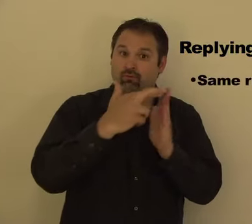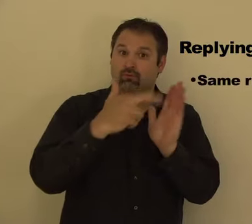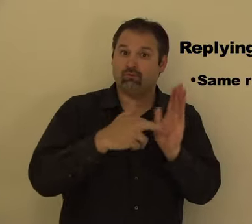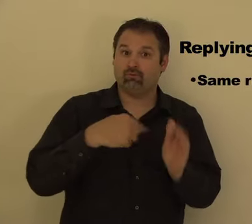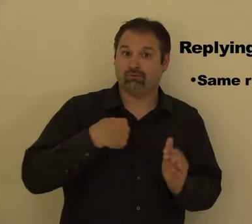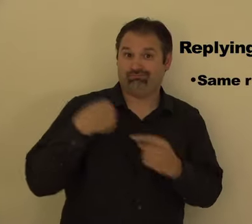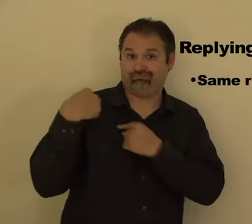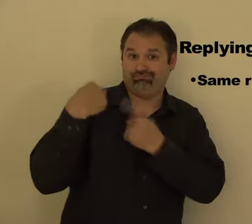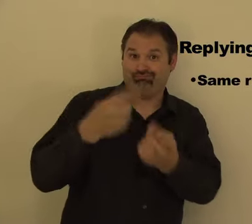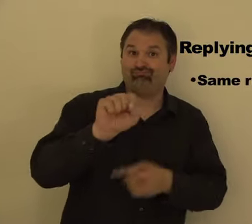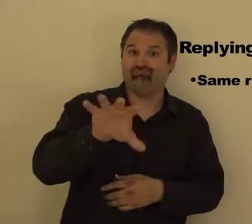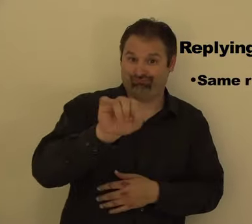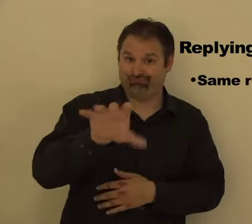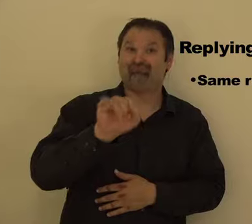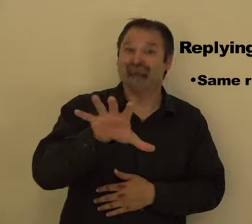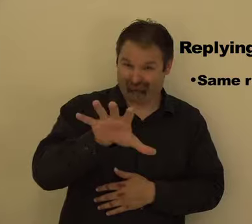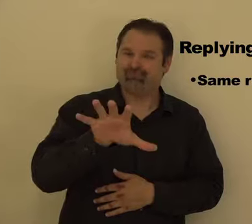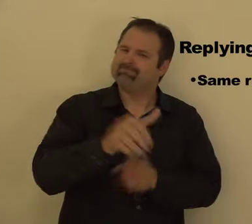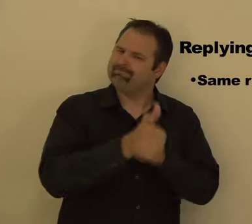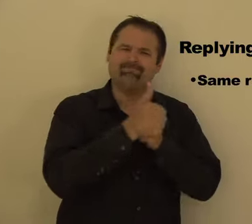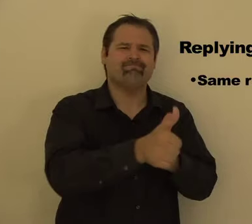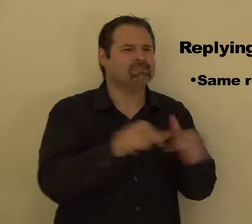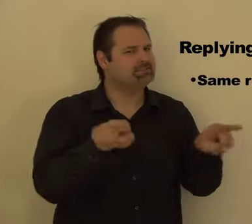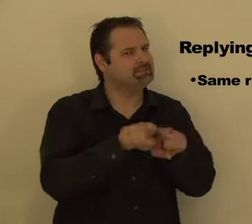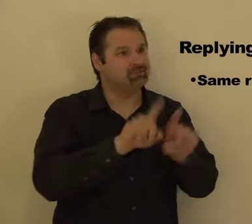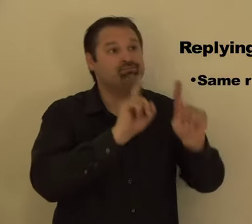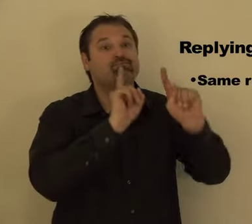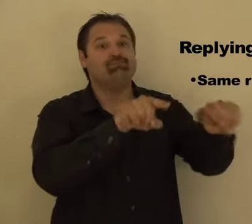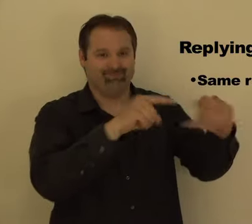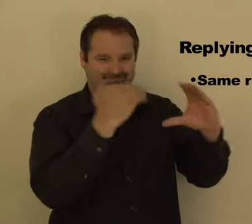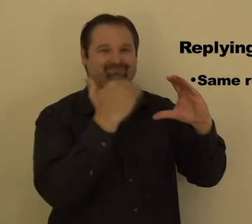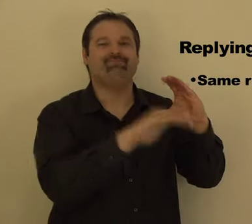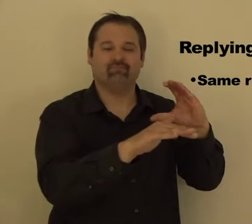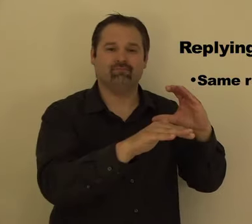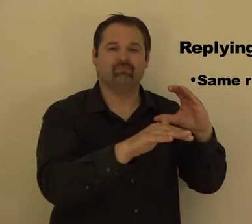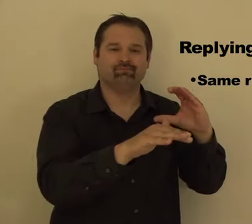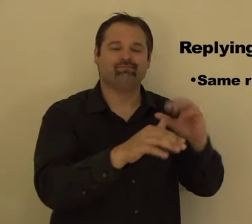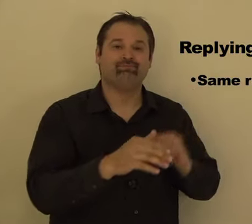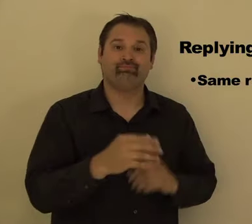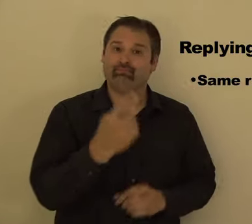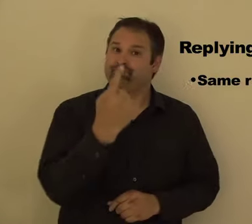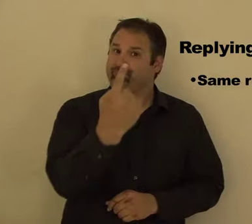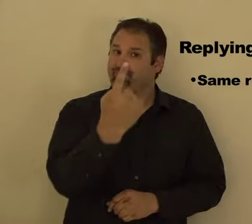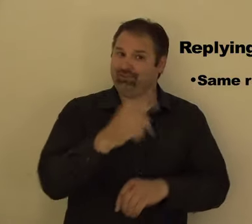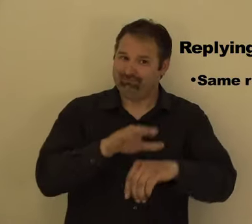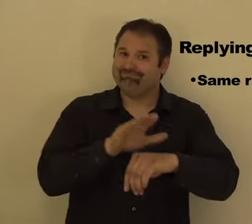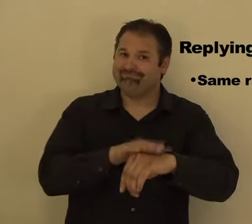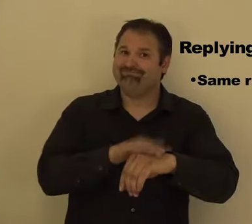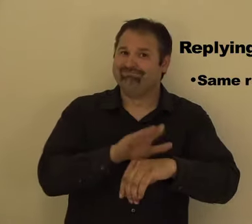One thing to be very careful about is selecting the Reply To All button.